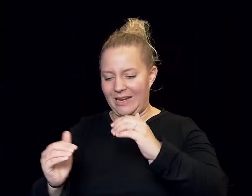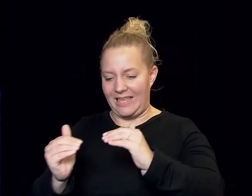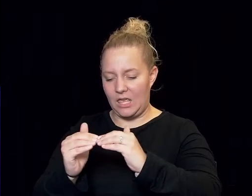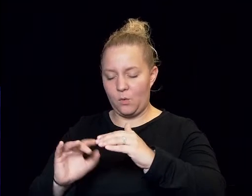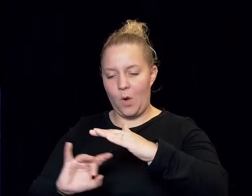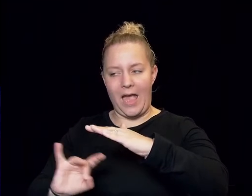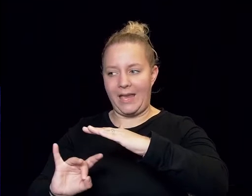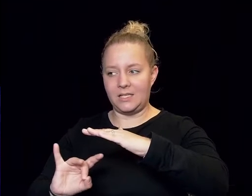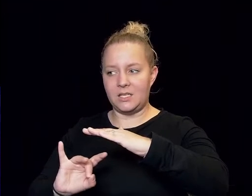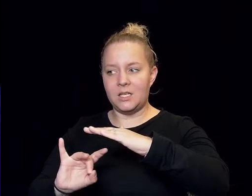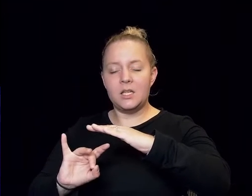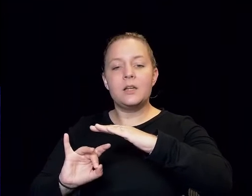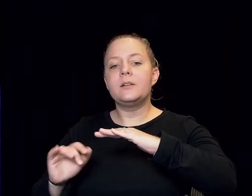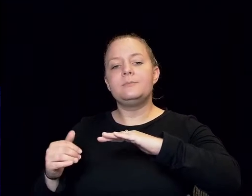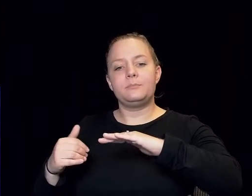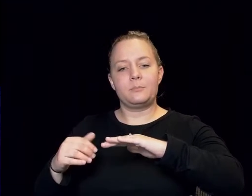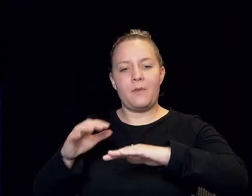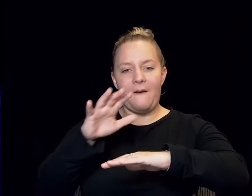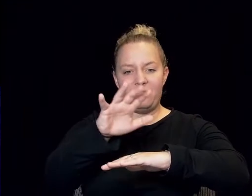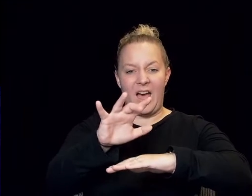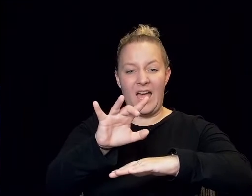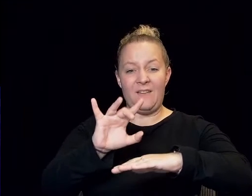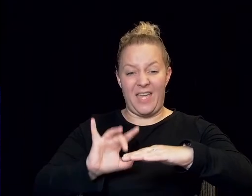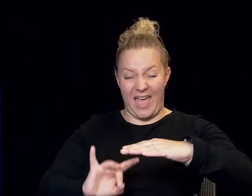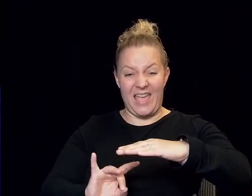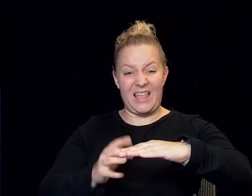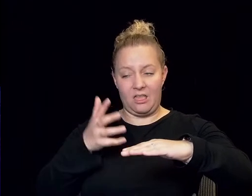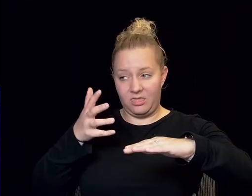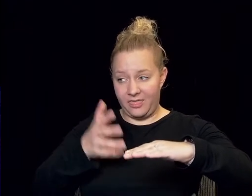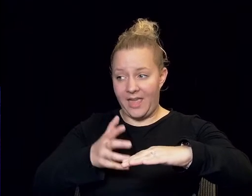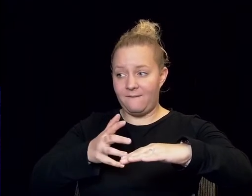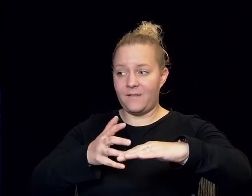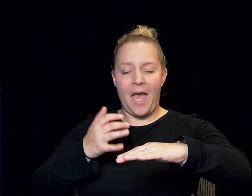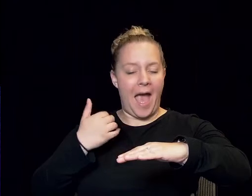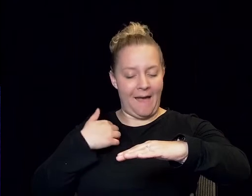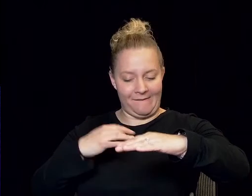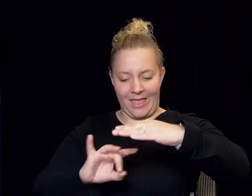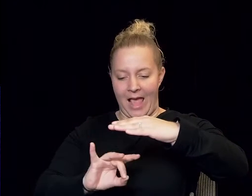because we already have that 8. And then, right here for the 4, I'm going to multiply it by 2